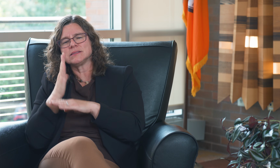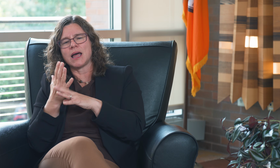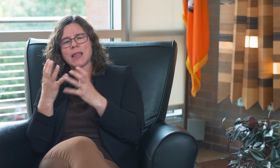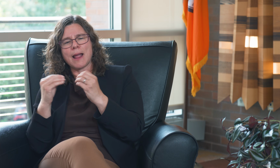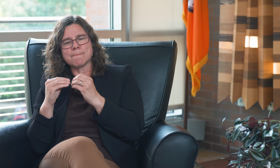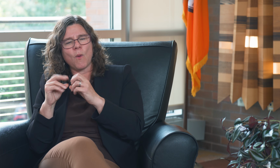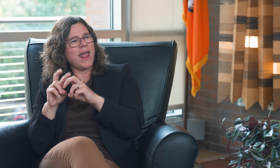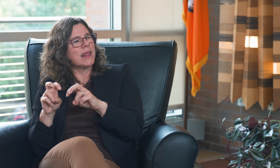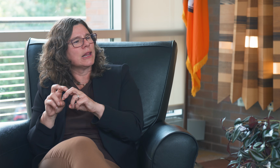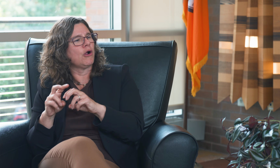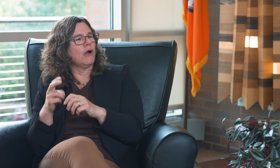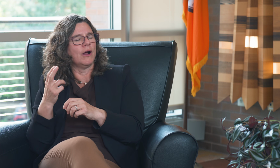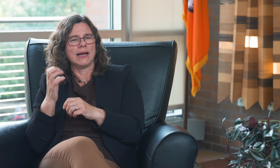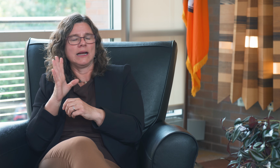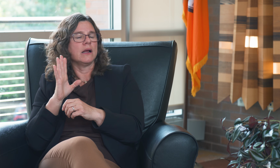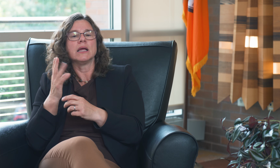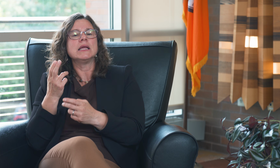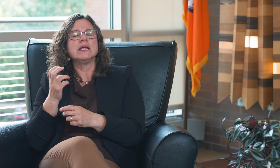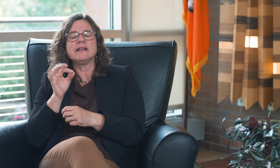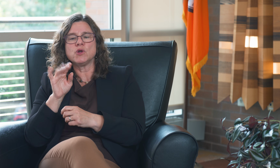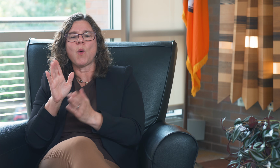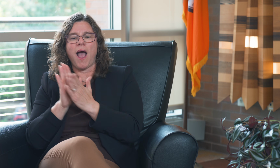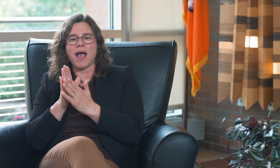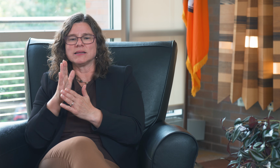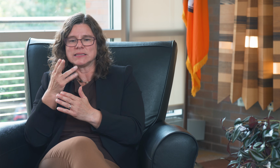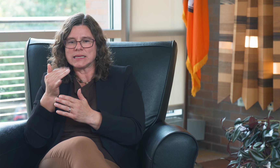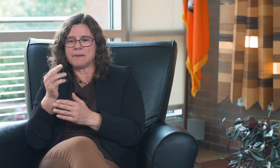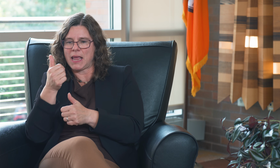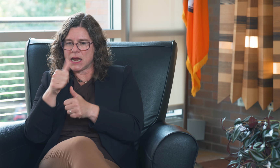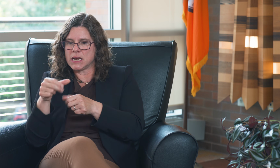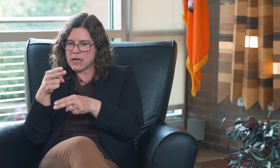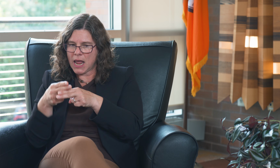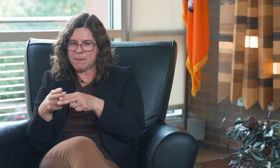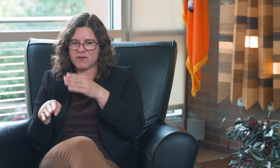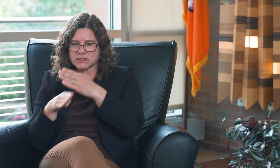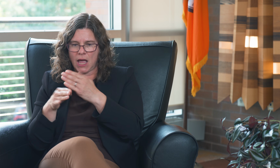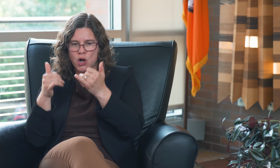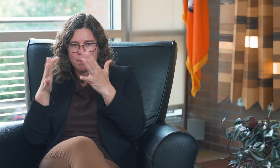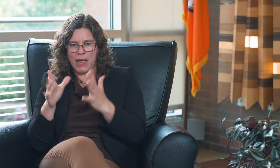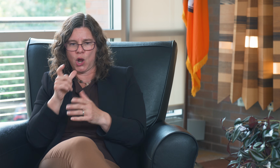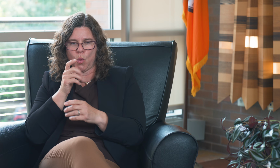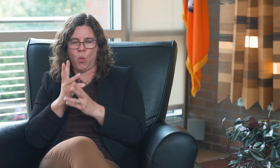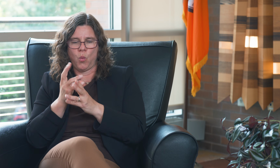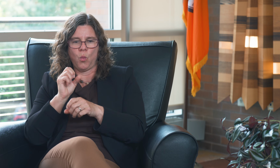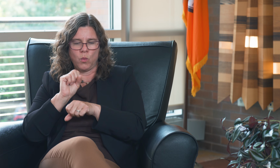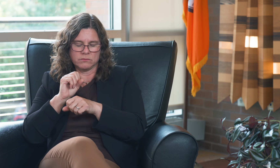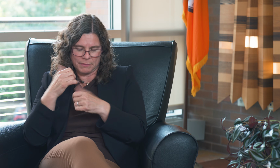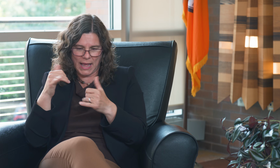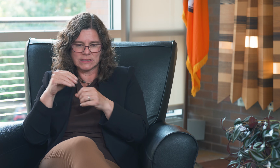While my son is more analytical. If you ask him to name any soccer player